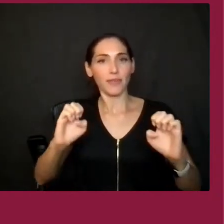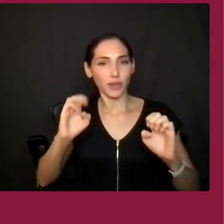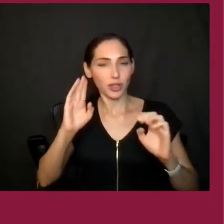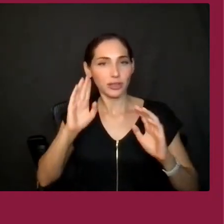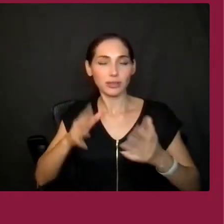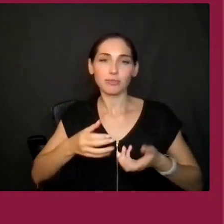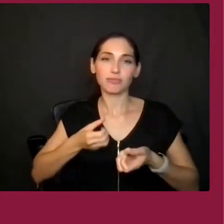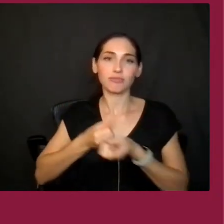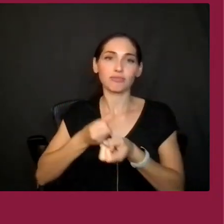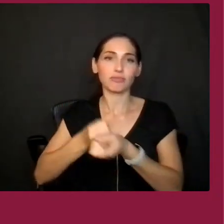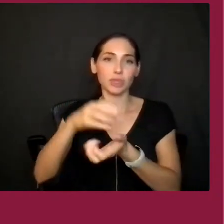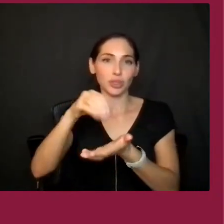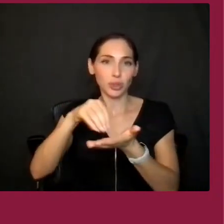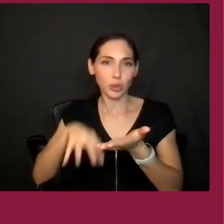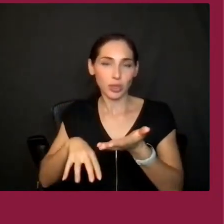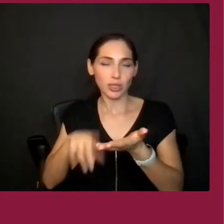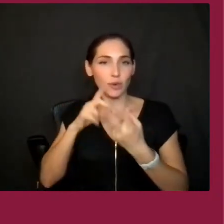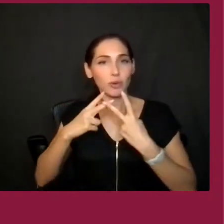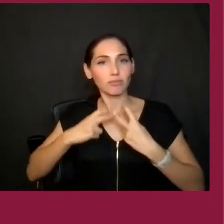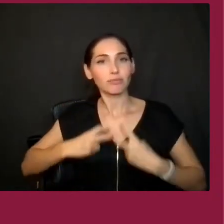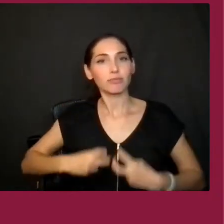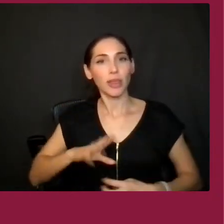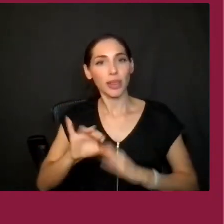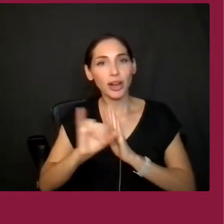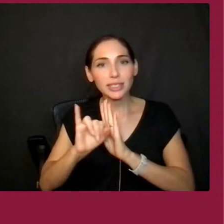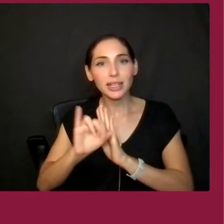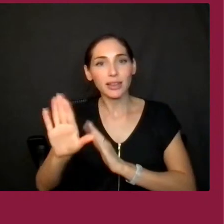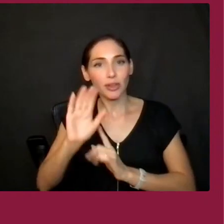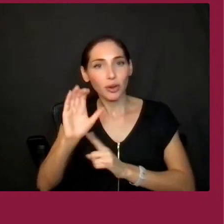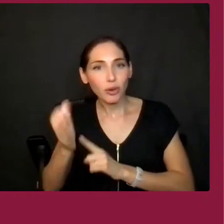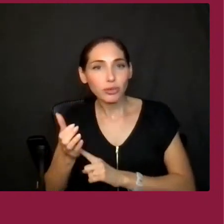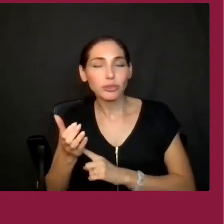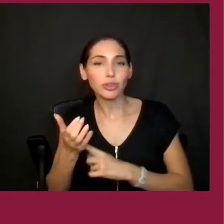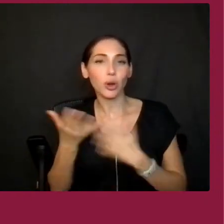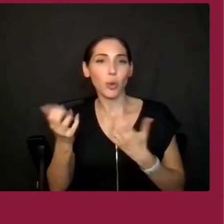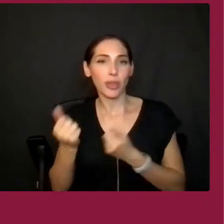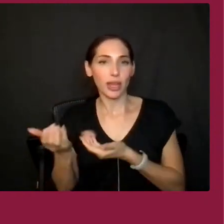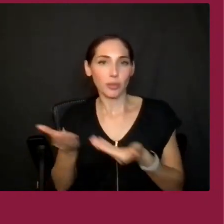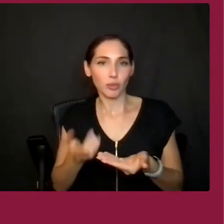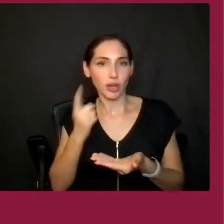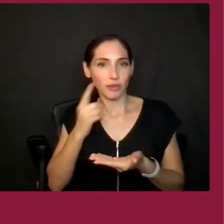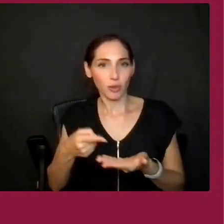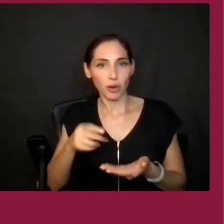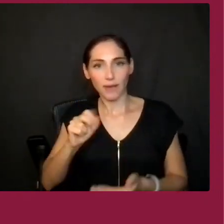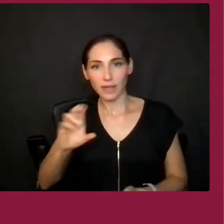exploring their identities, their cultures, and what they can bring to the table. Thank you.